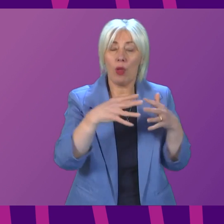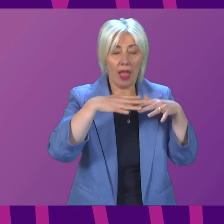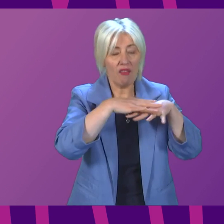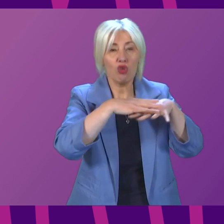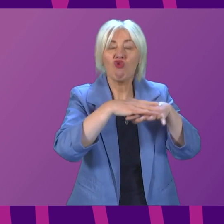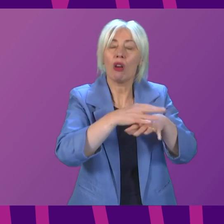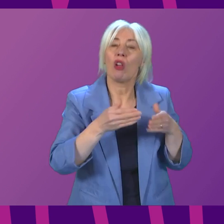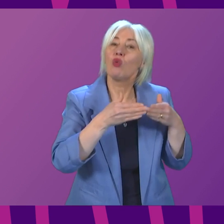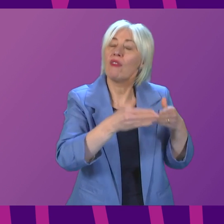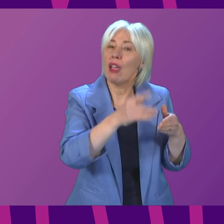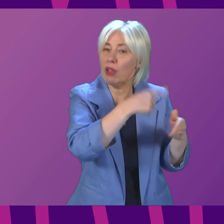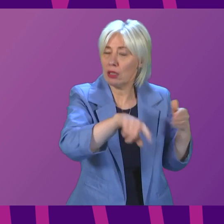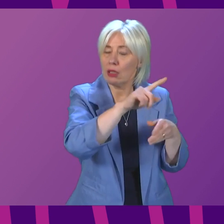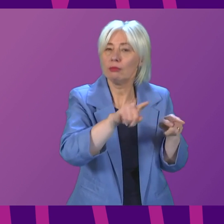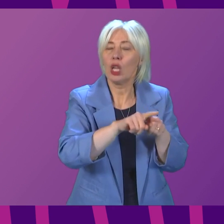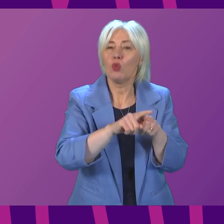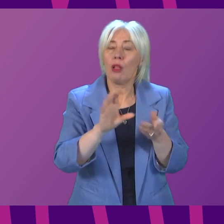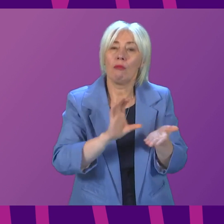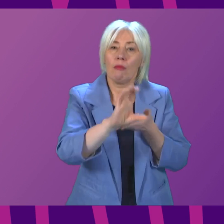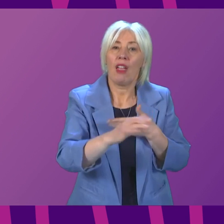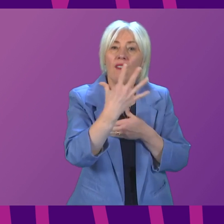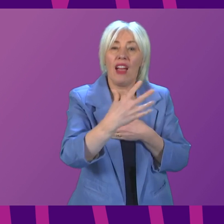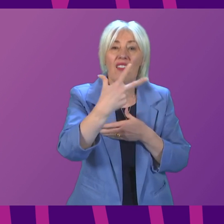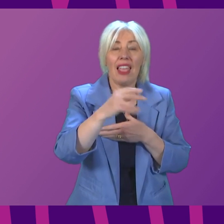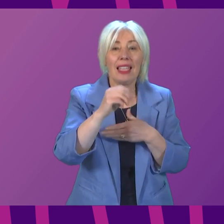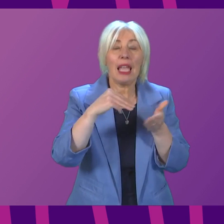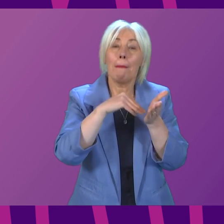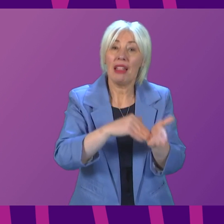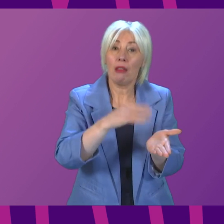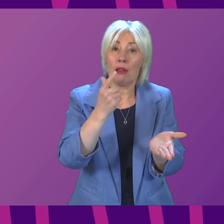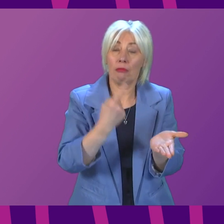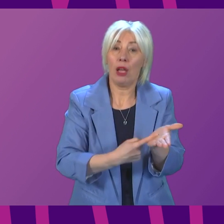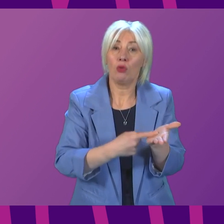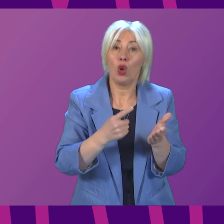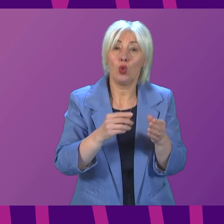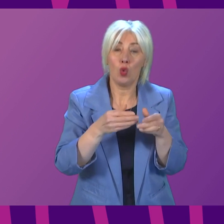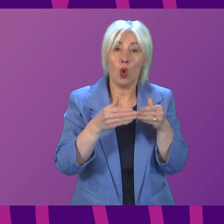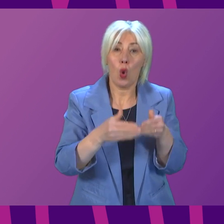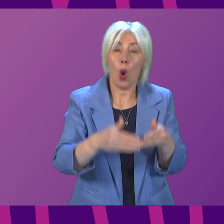We have also announced an investment of £580 million in ports and vessels to improve ferry